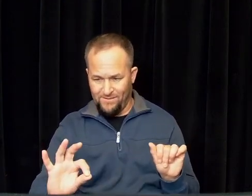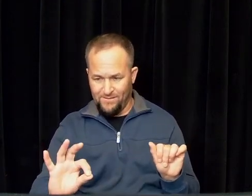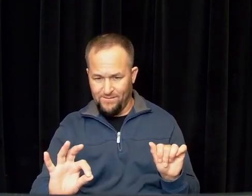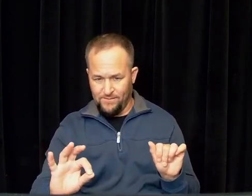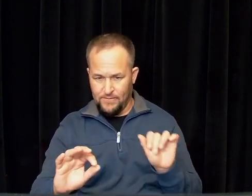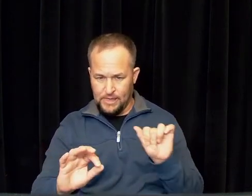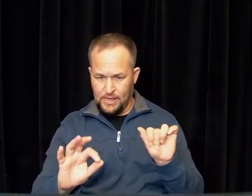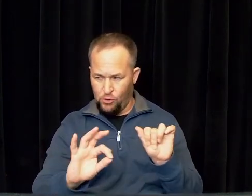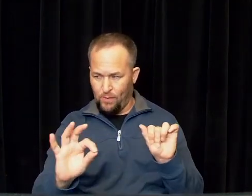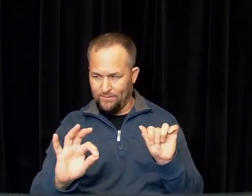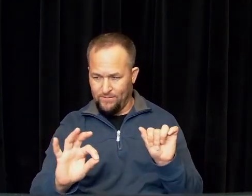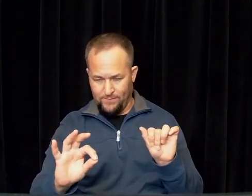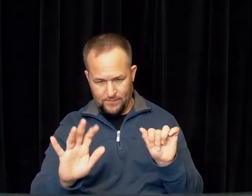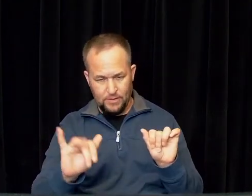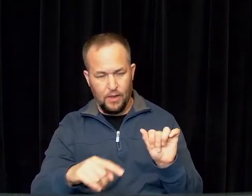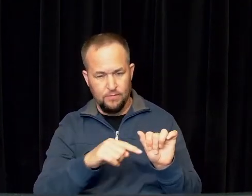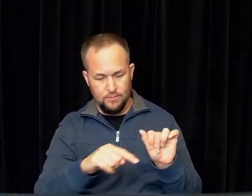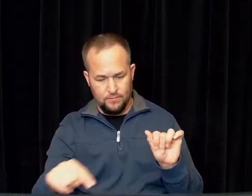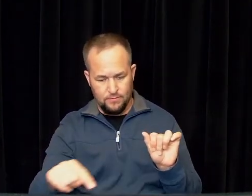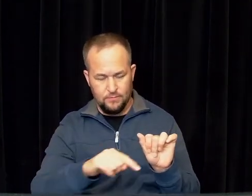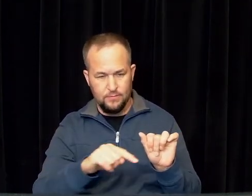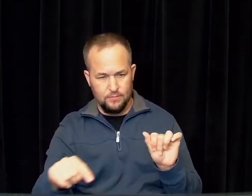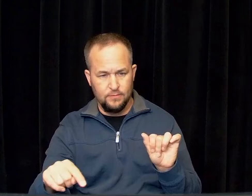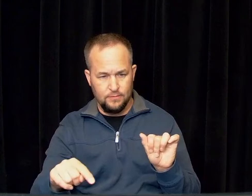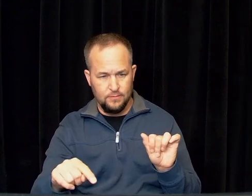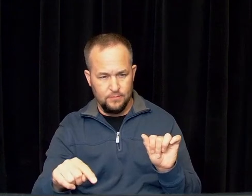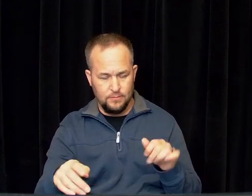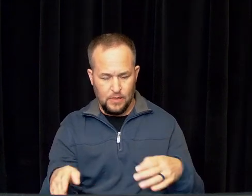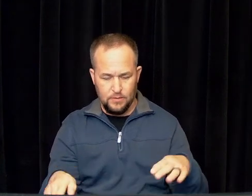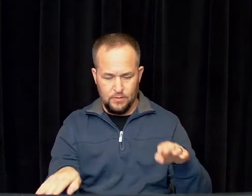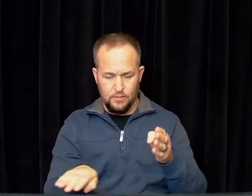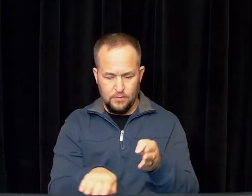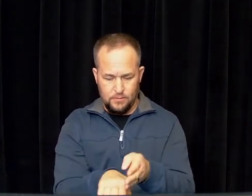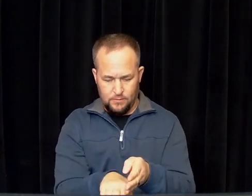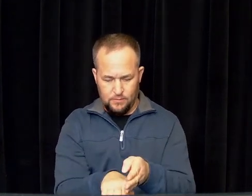the rectangle's standing up and the rectangle laying down fold. So, I'm going to say that